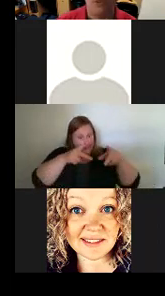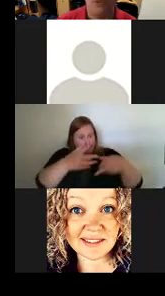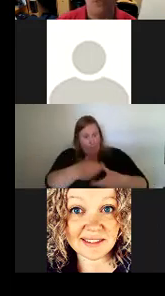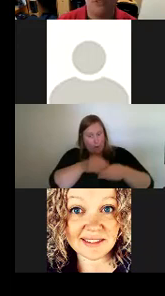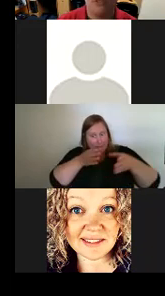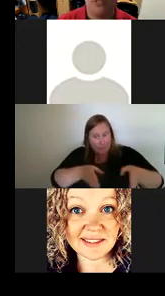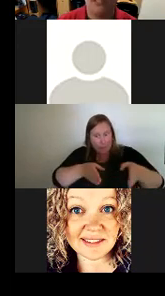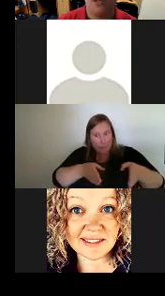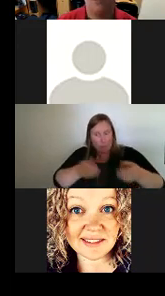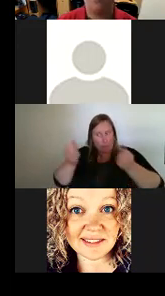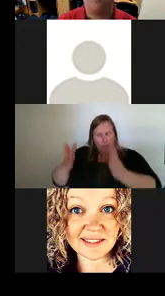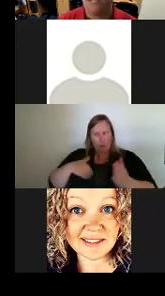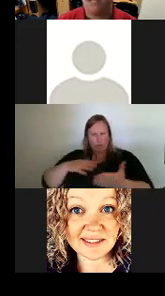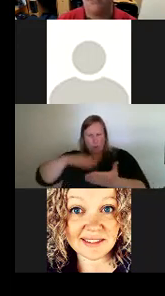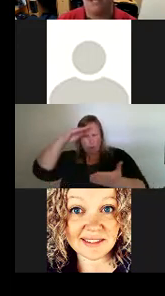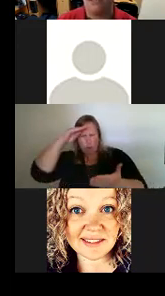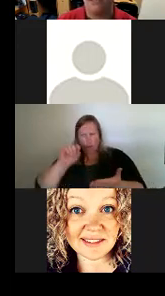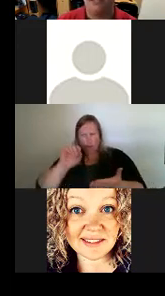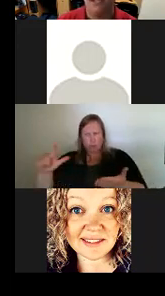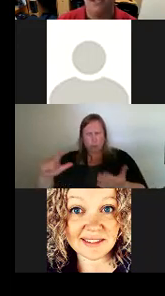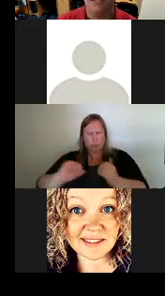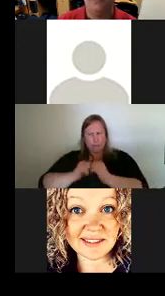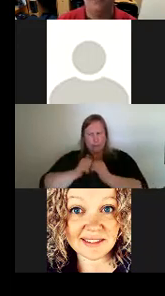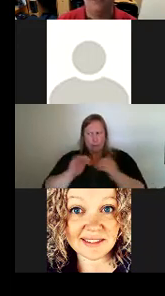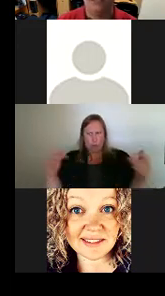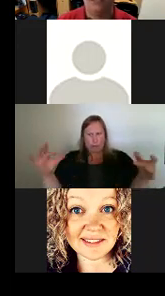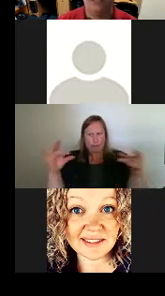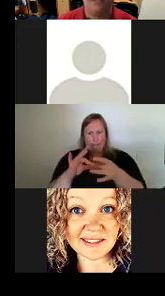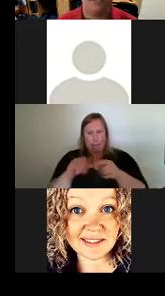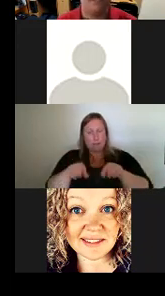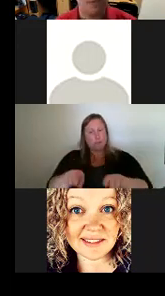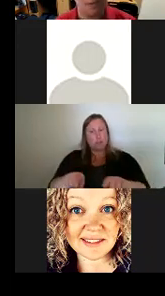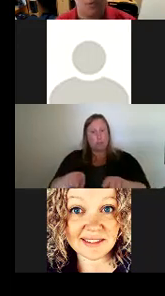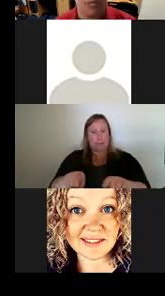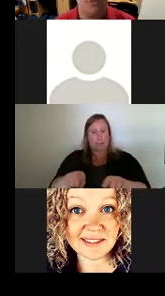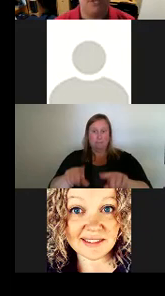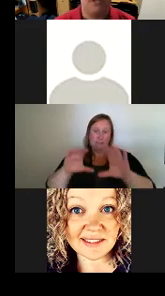YOU NEED TO HELP THEM CONNECT DURING LESSONS. THAT IS SOMETHING THAT HAS BEEN IMPORTANT DURING